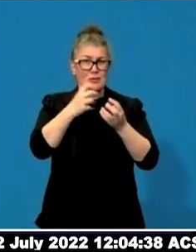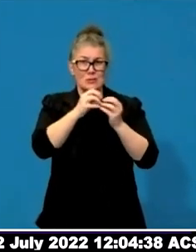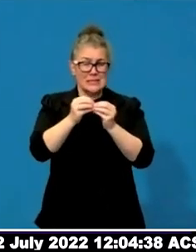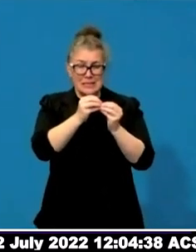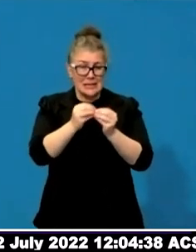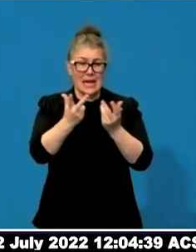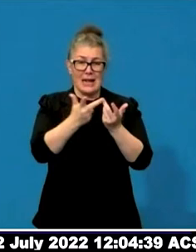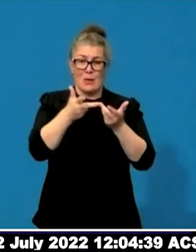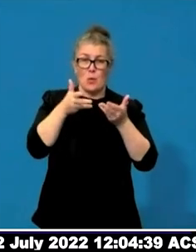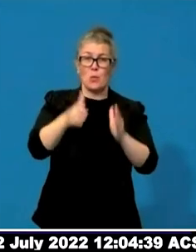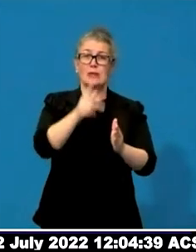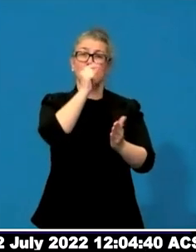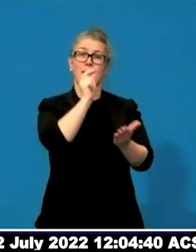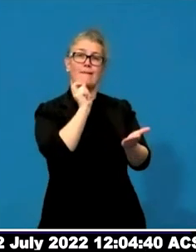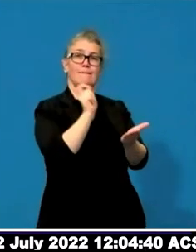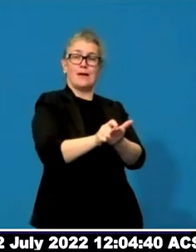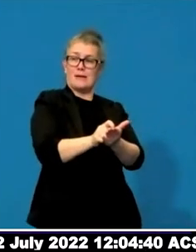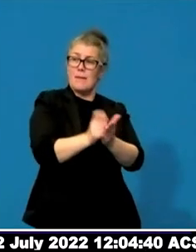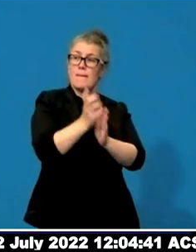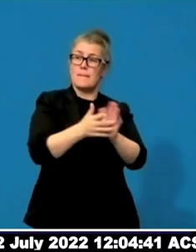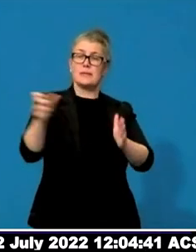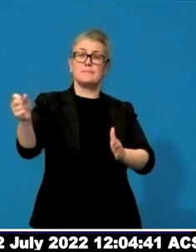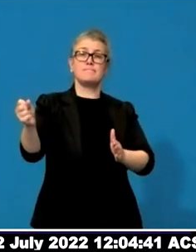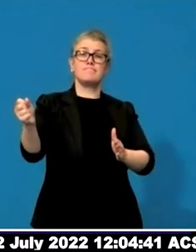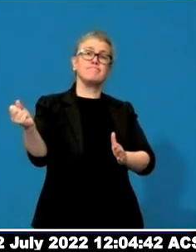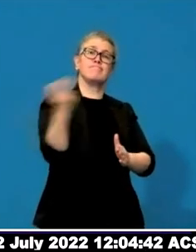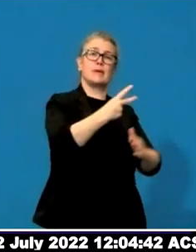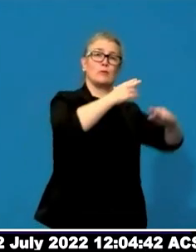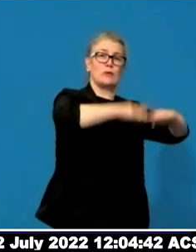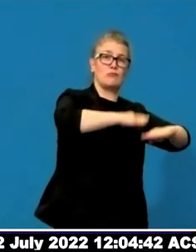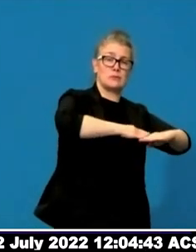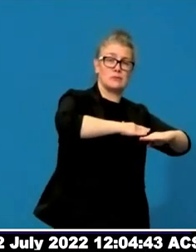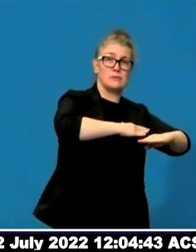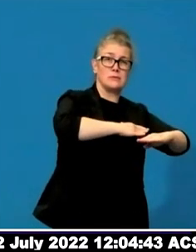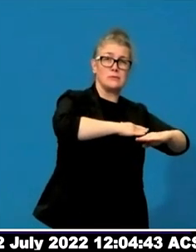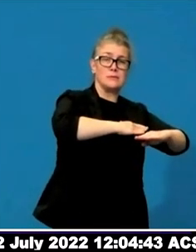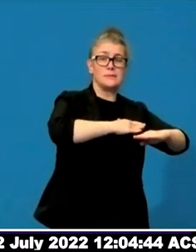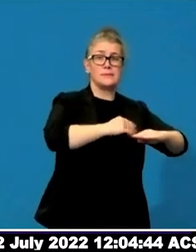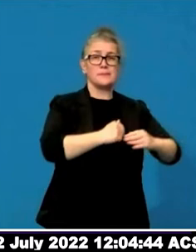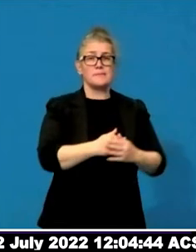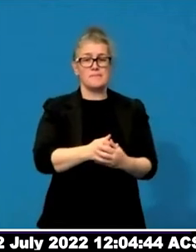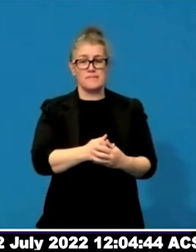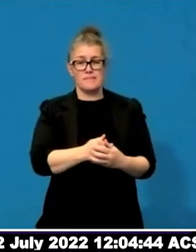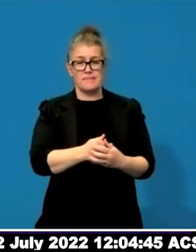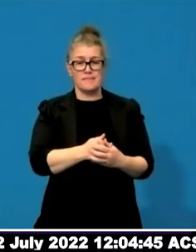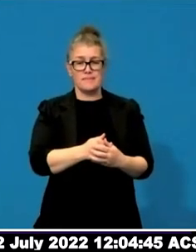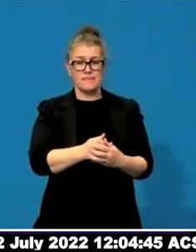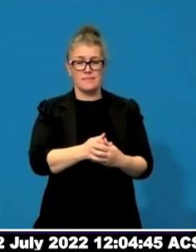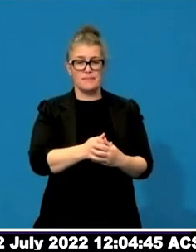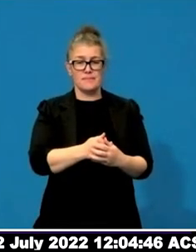to fund the return to country trip, including the participant pays